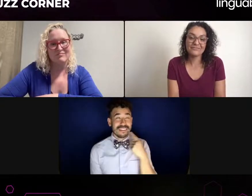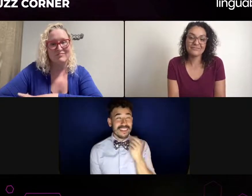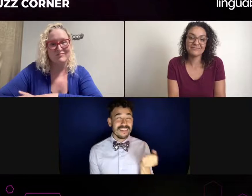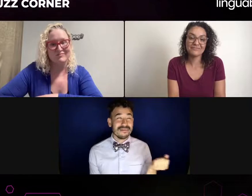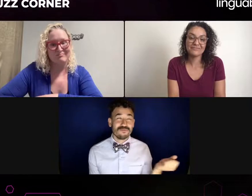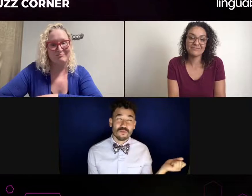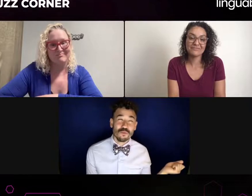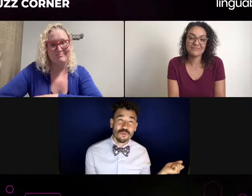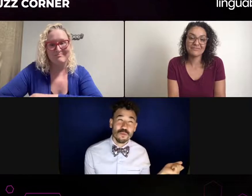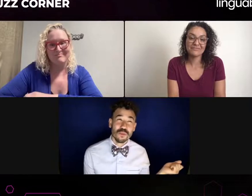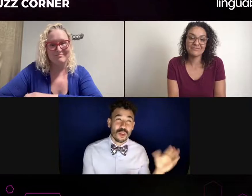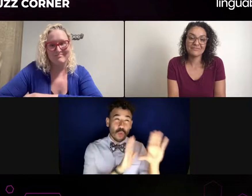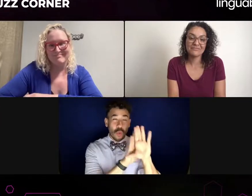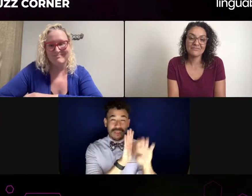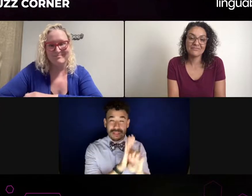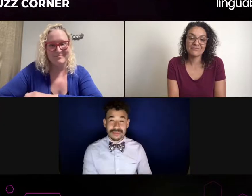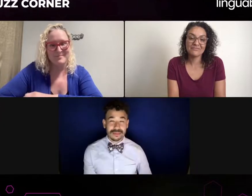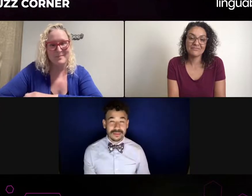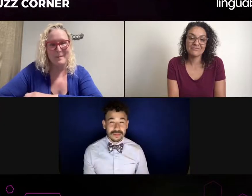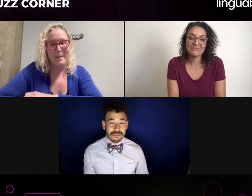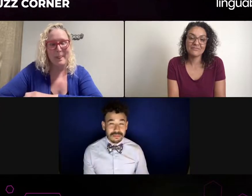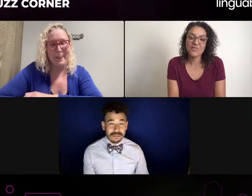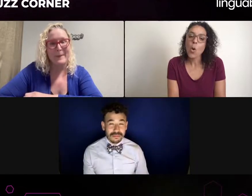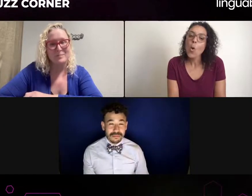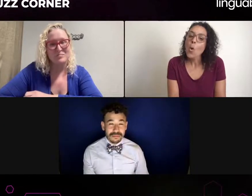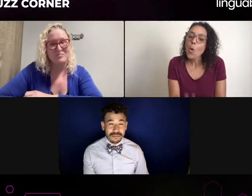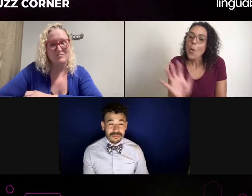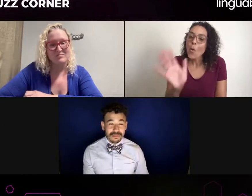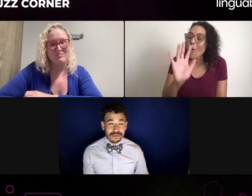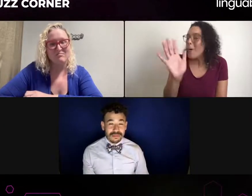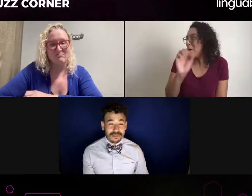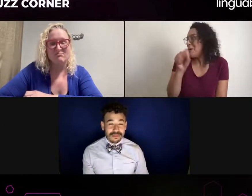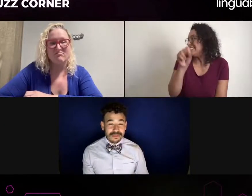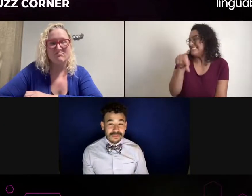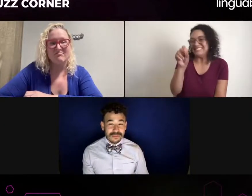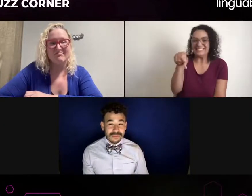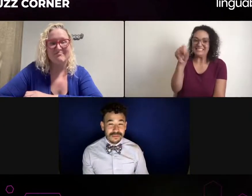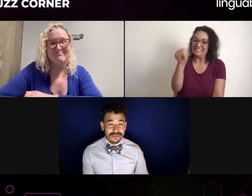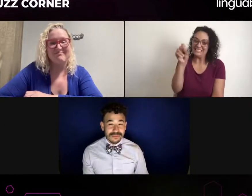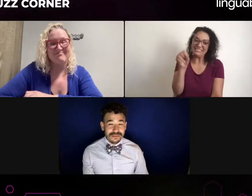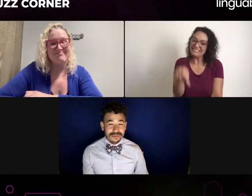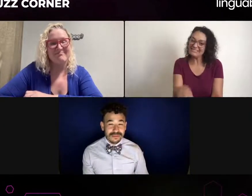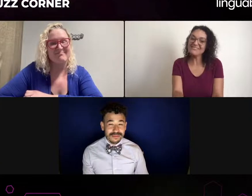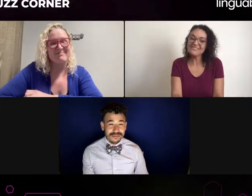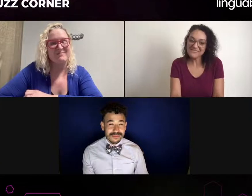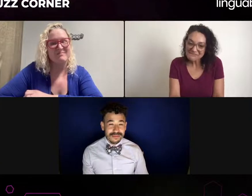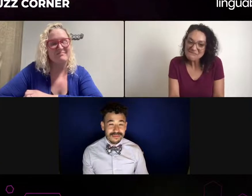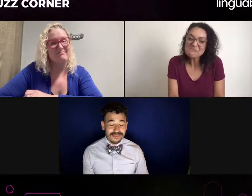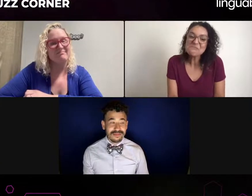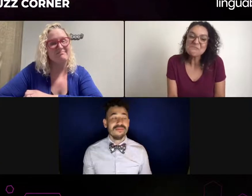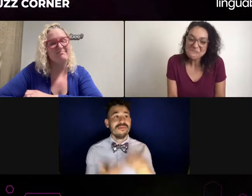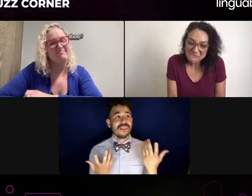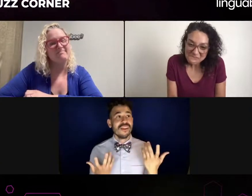It's more that it's a few steps in the right direction. We're not there yet. Yes. It's a work in progress. Right.